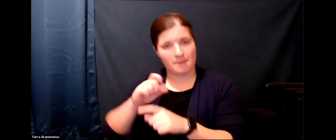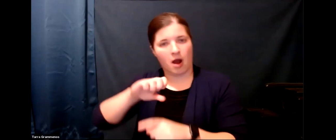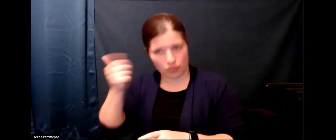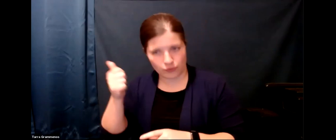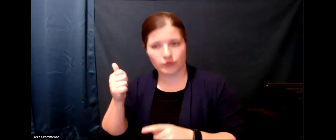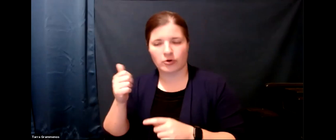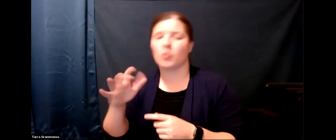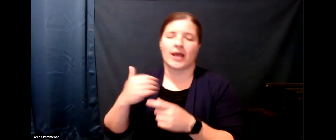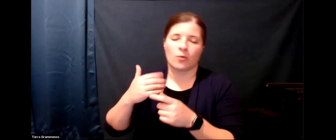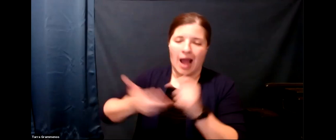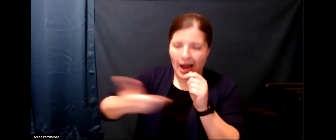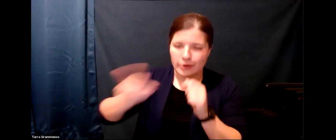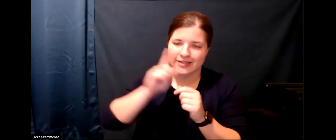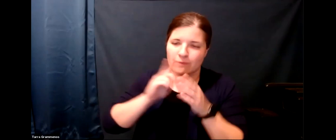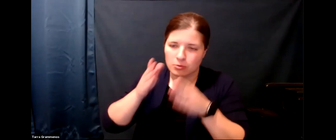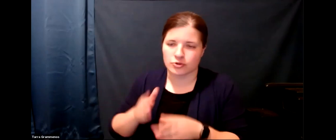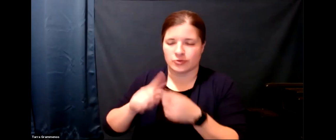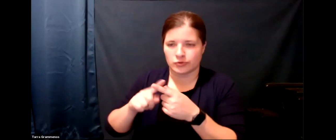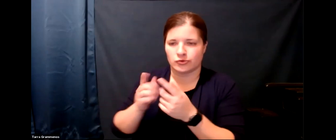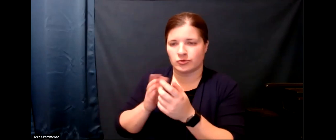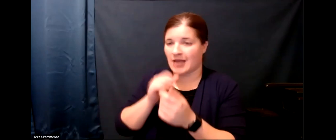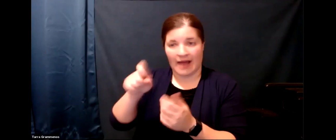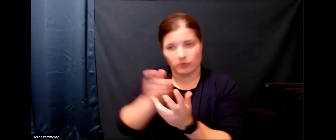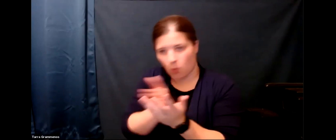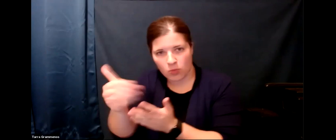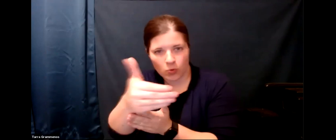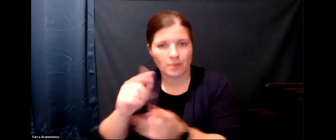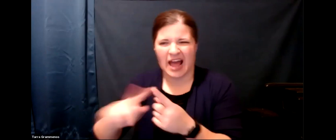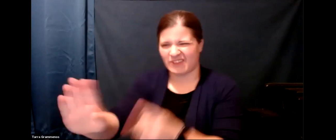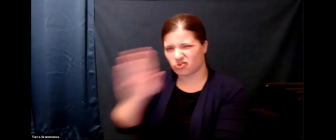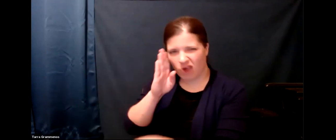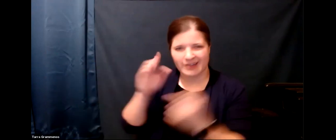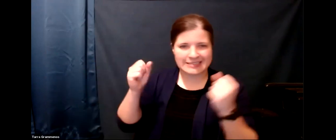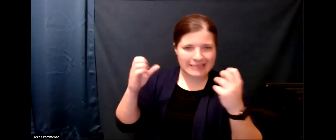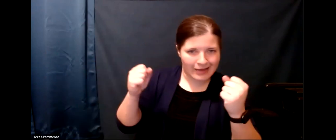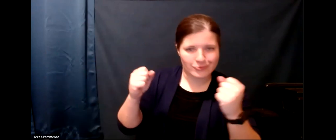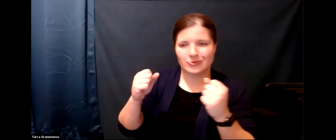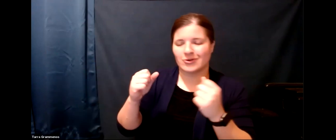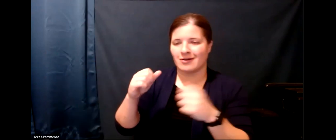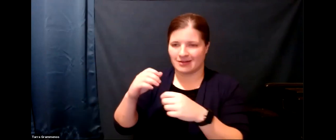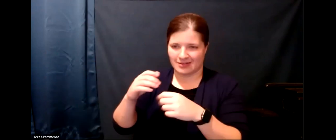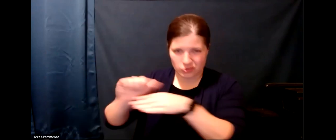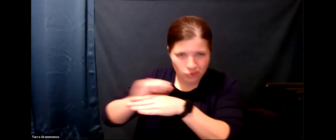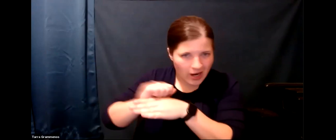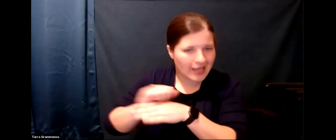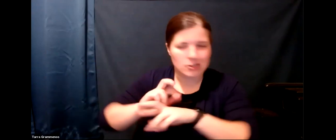So not to need to go through an interpreter, but to have a native speaker training to take questions on